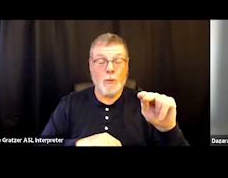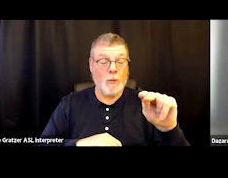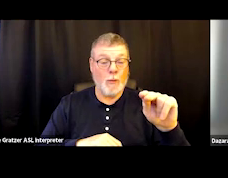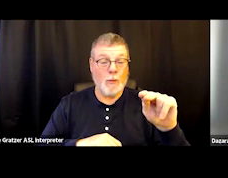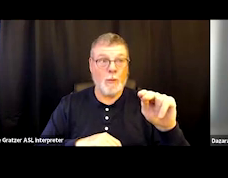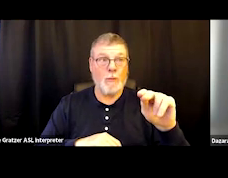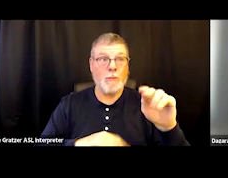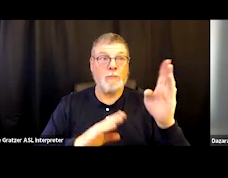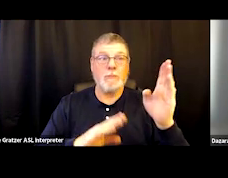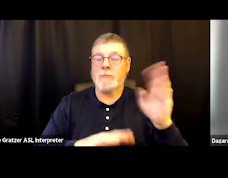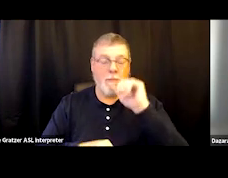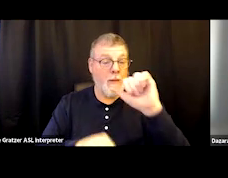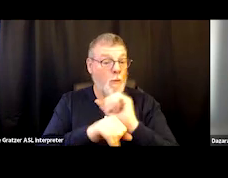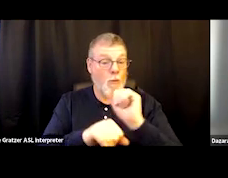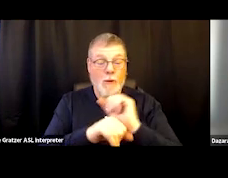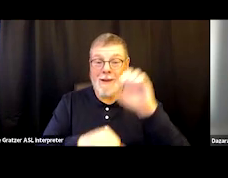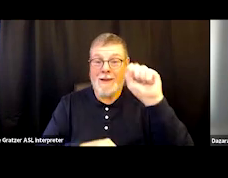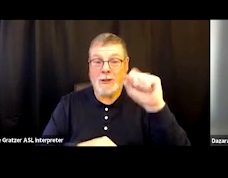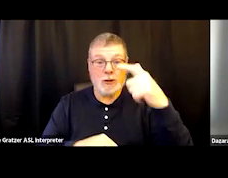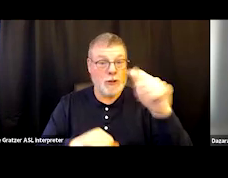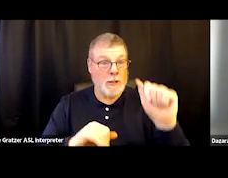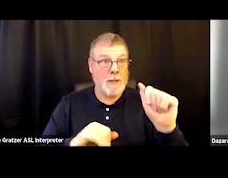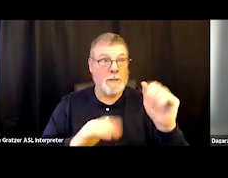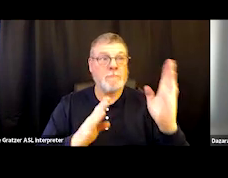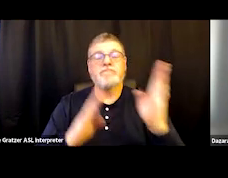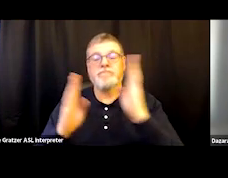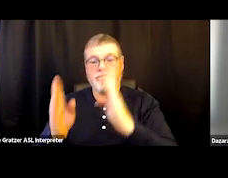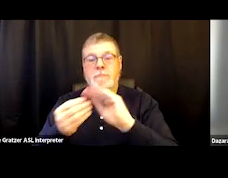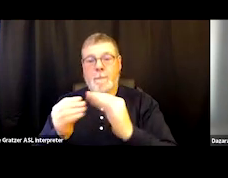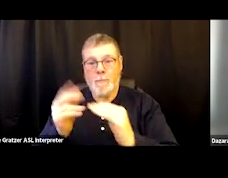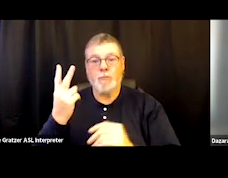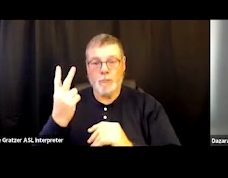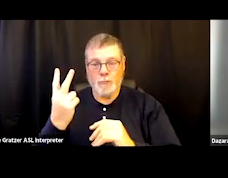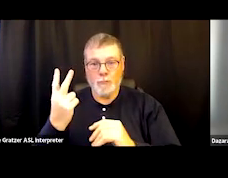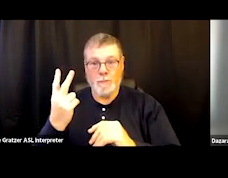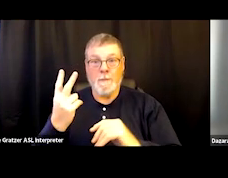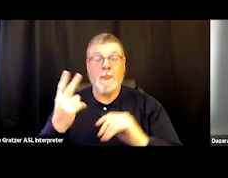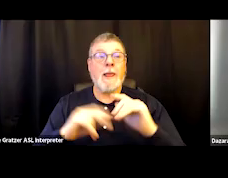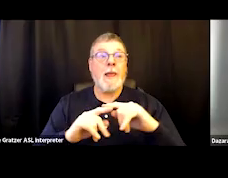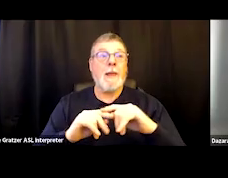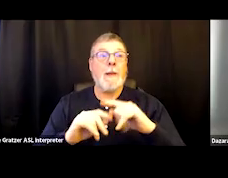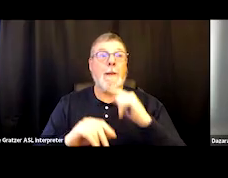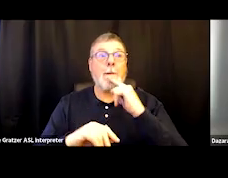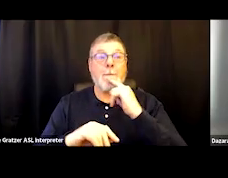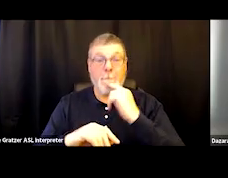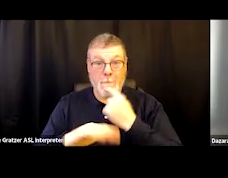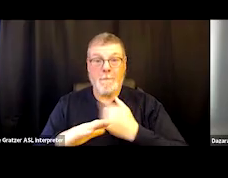they're they're not working at SGA, it progresses to step two, does the person have a severe impairment?